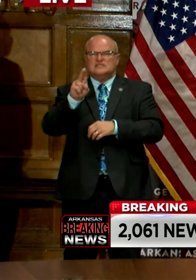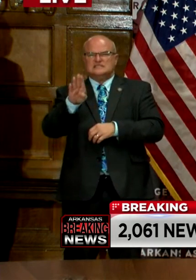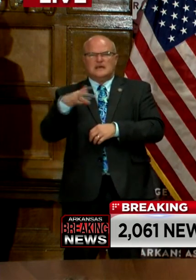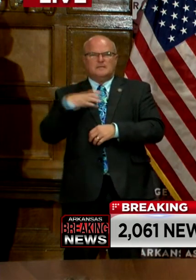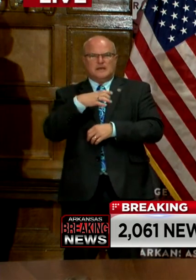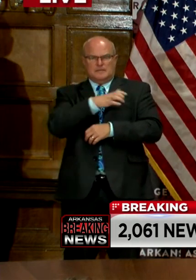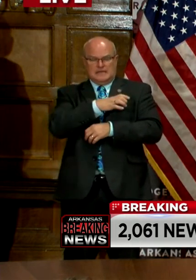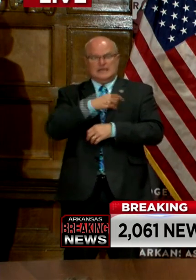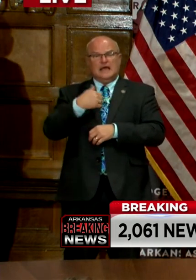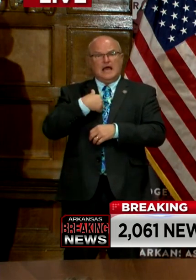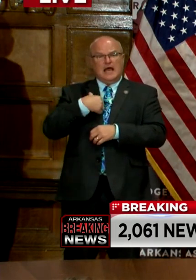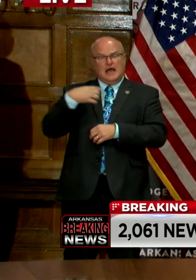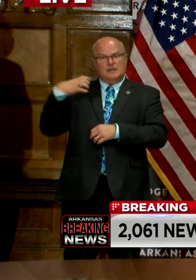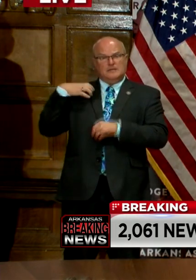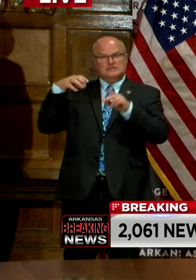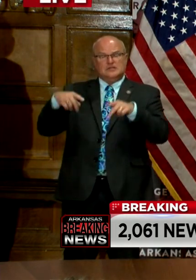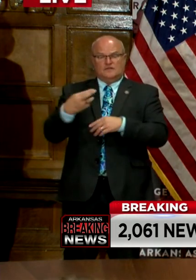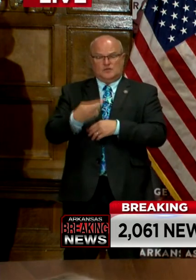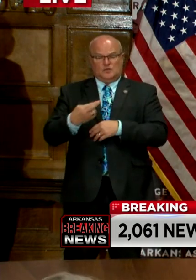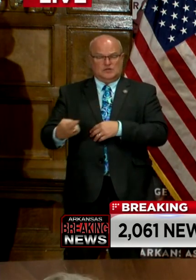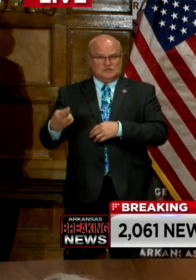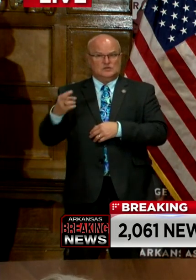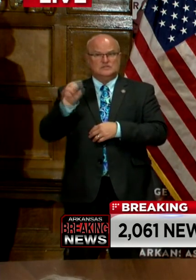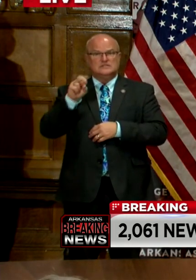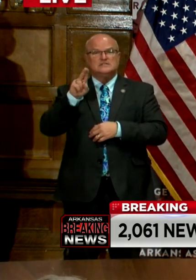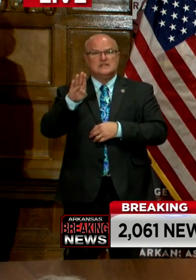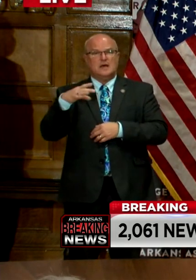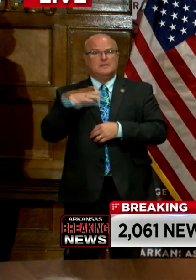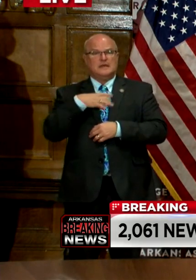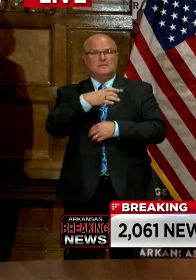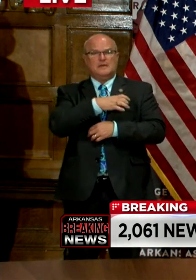WINTER COVID TASK FORCE. IT'S BEEN DIVIDED UP TO SUBCOMMITTEES.